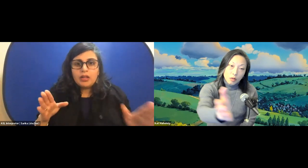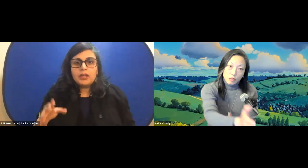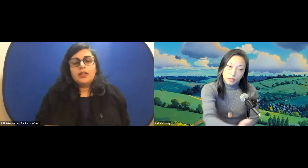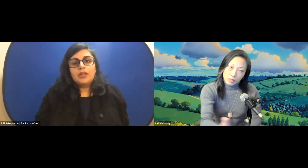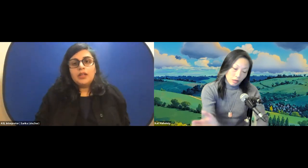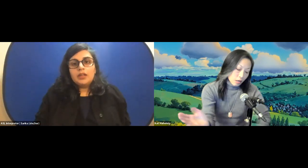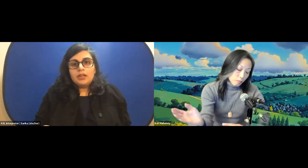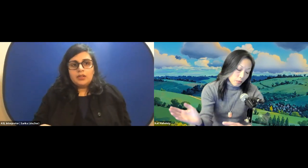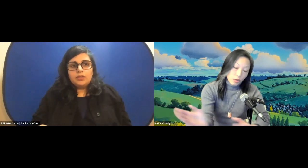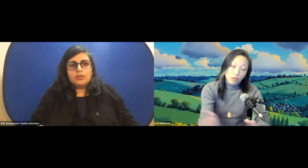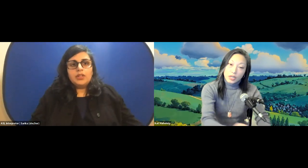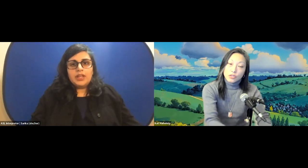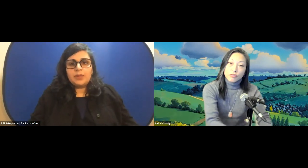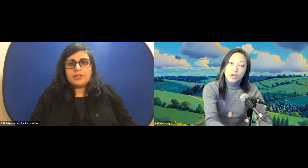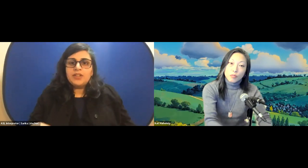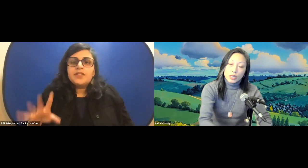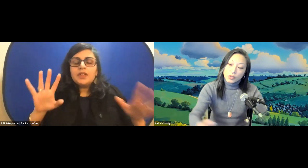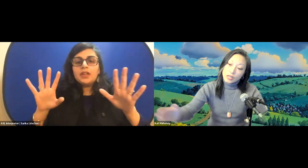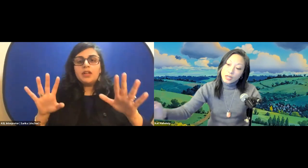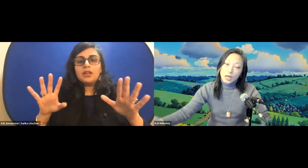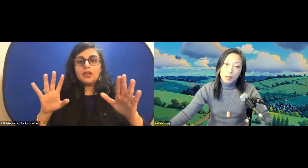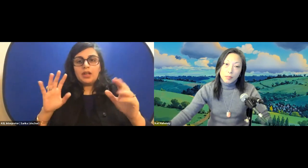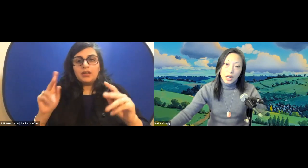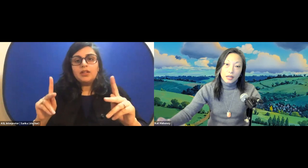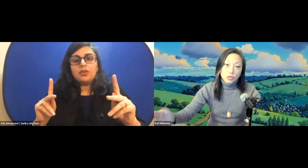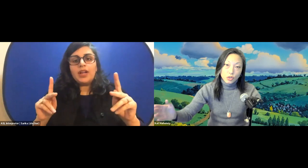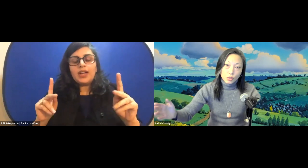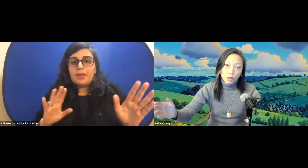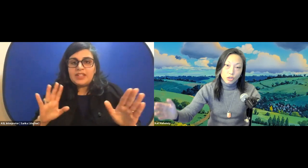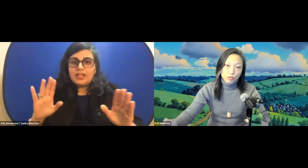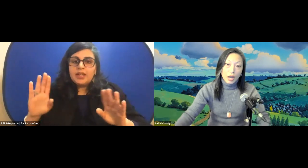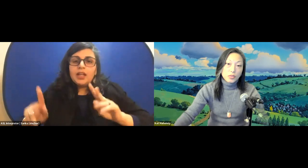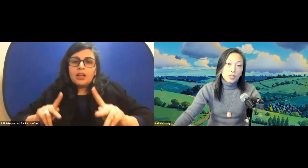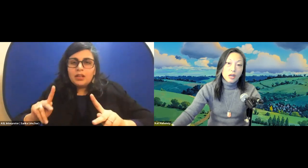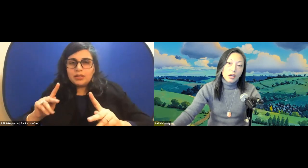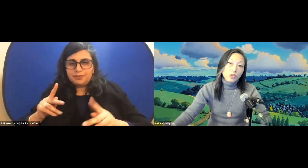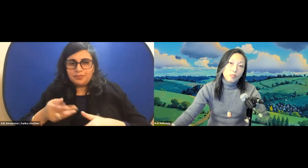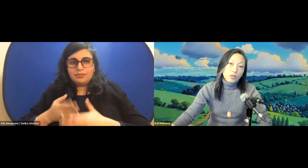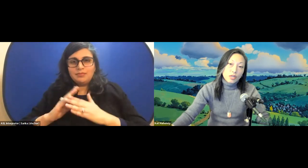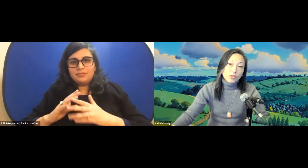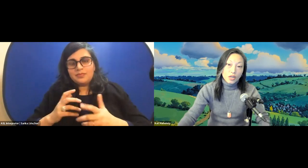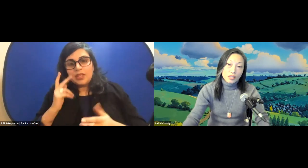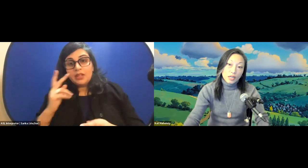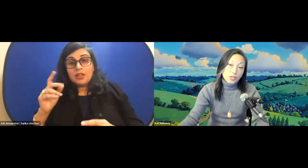cutting off pathway to exit. They created what has been called a kill